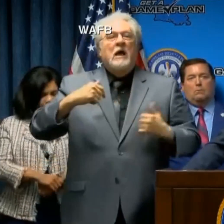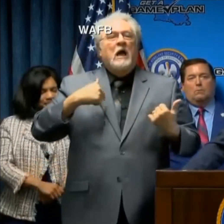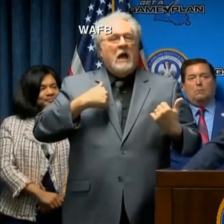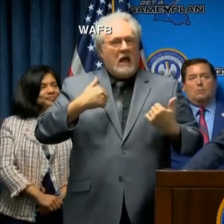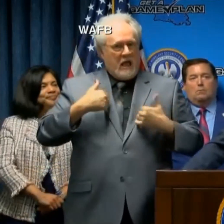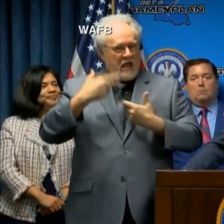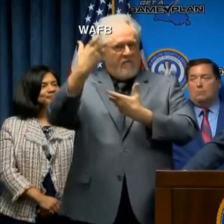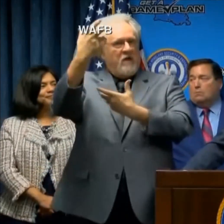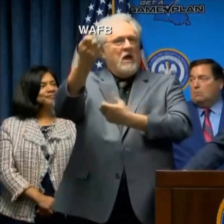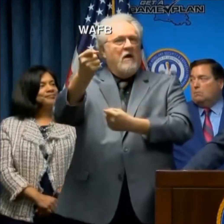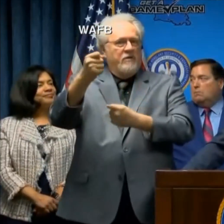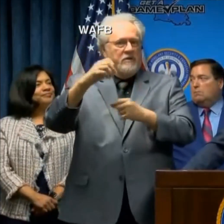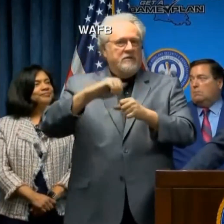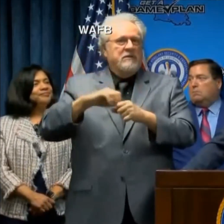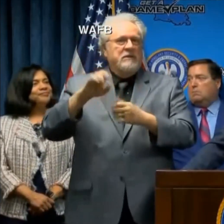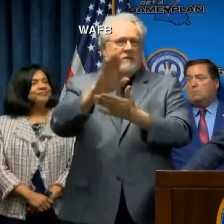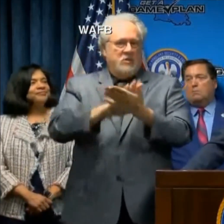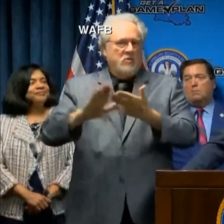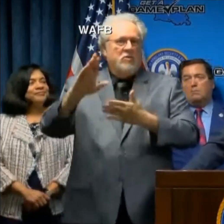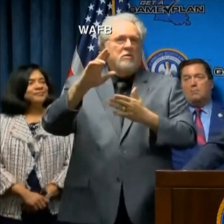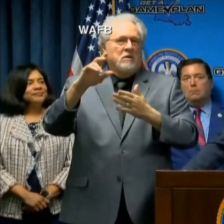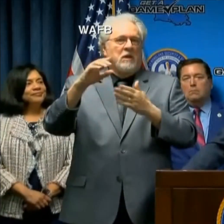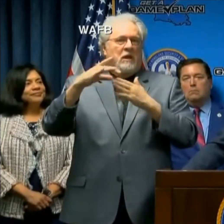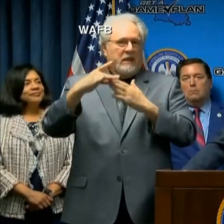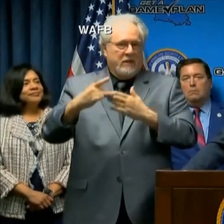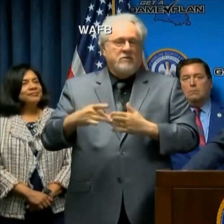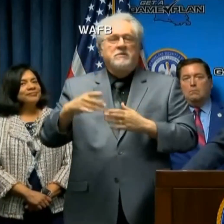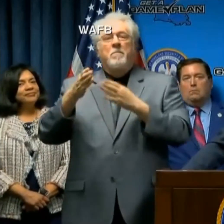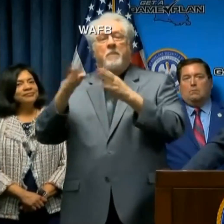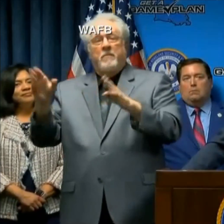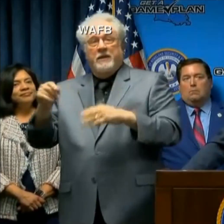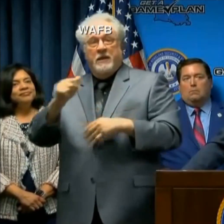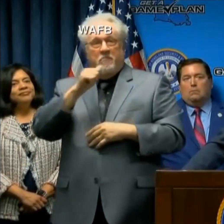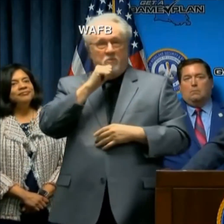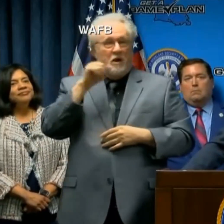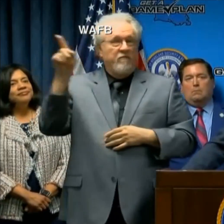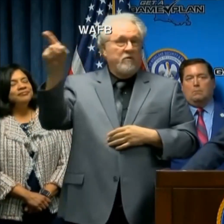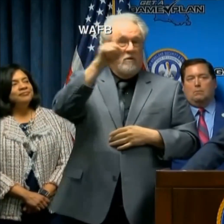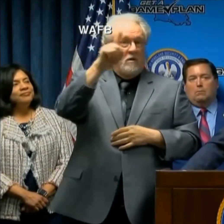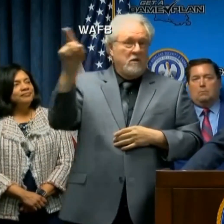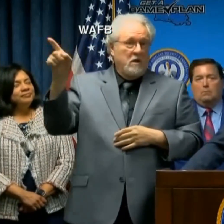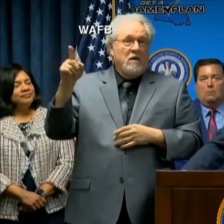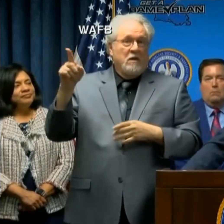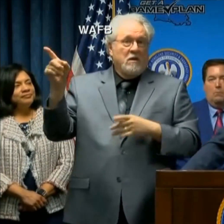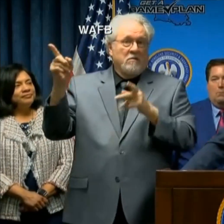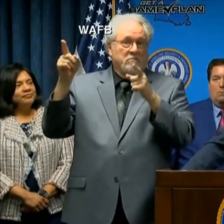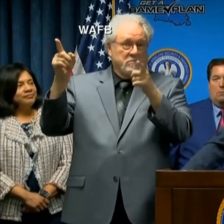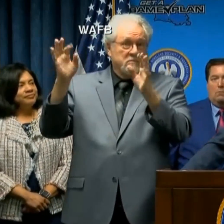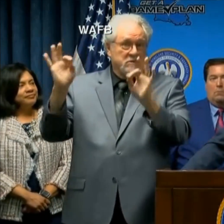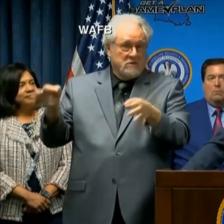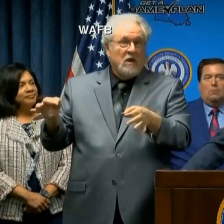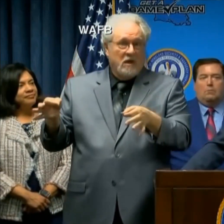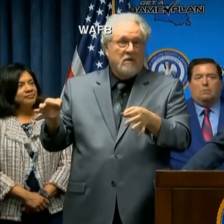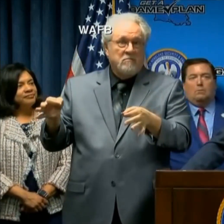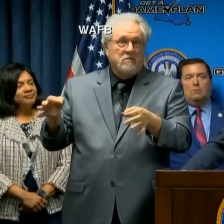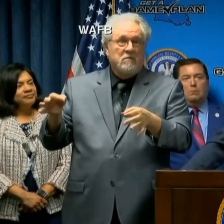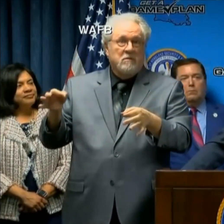in the higher education leaders in Louisiana both public and private and when they make a decision I believe that they will be able to implement that